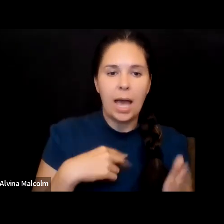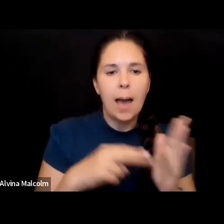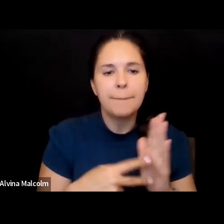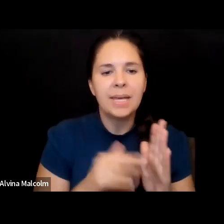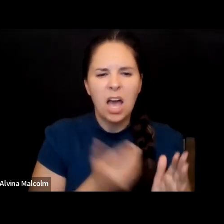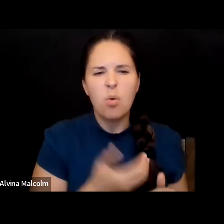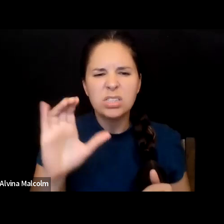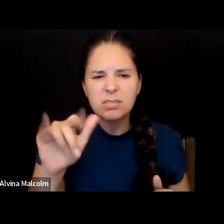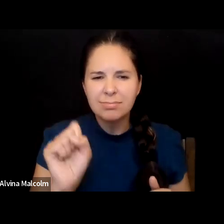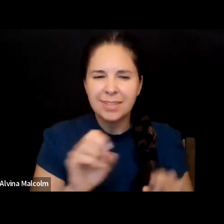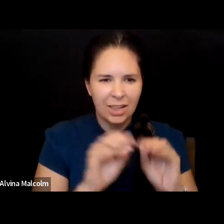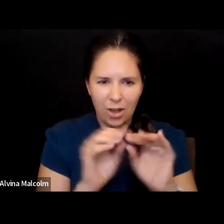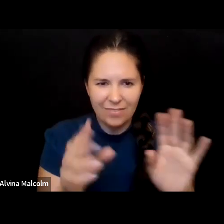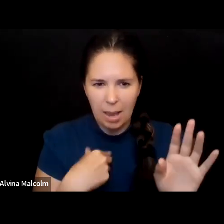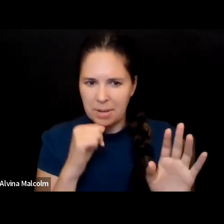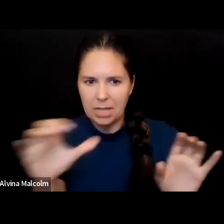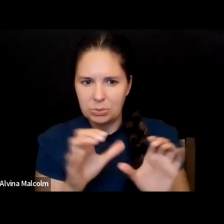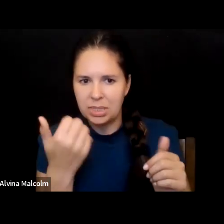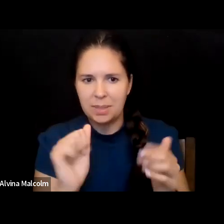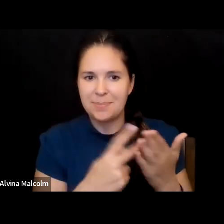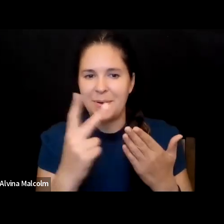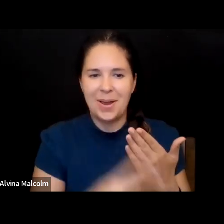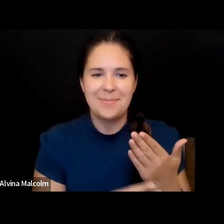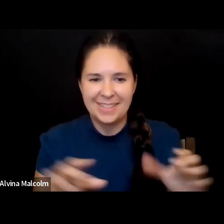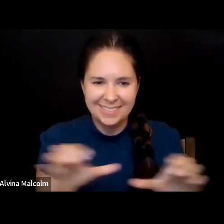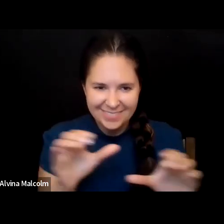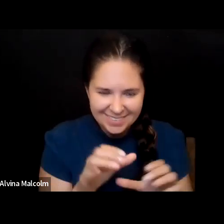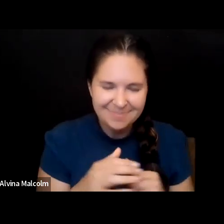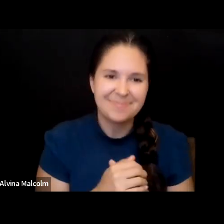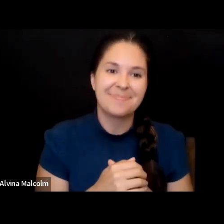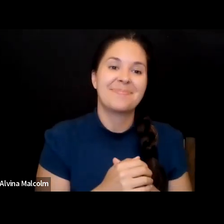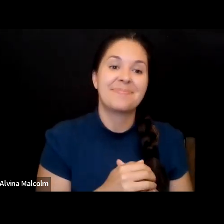reimbursed at our expense when we're